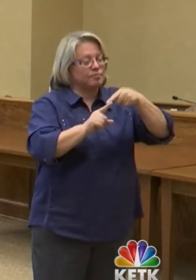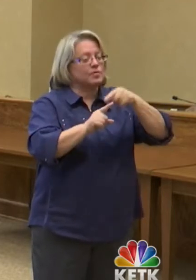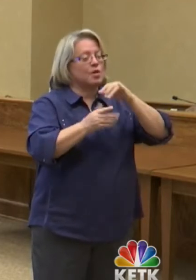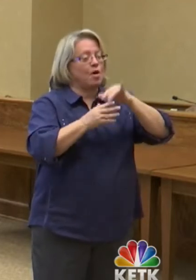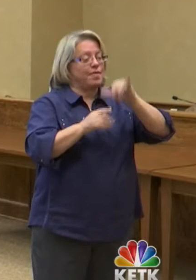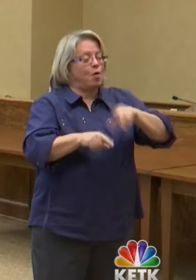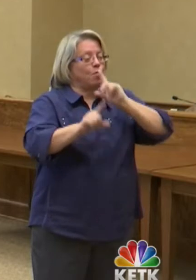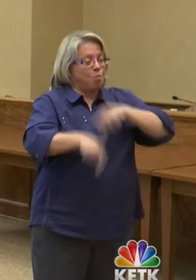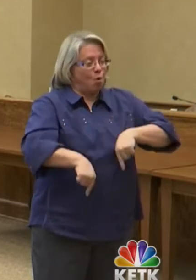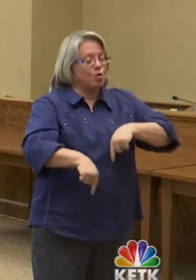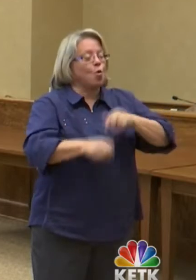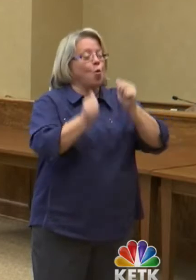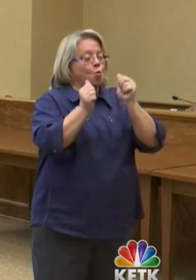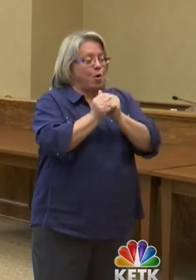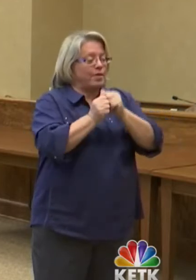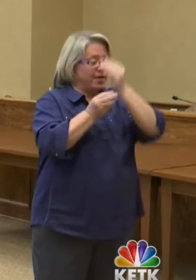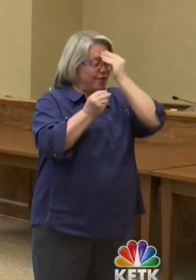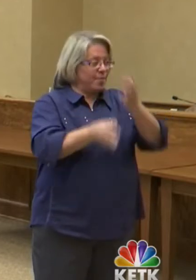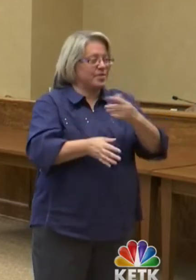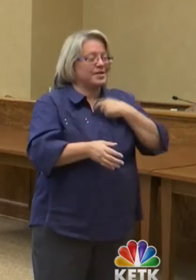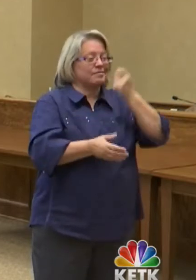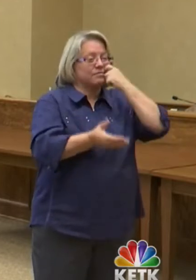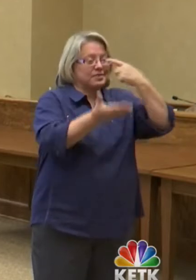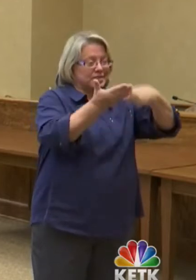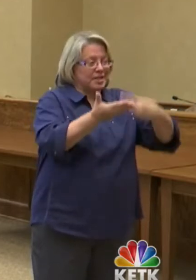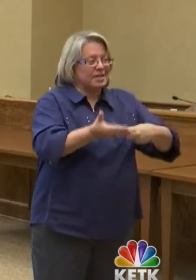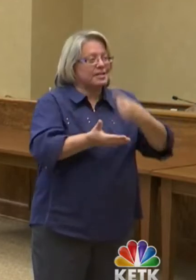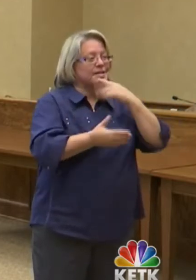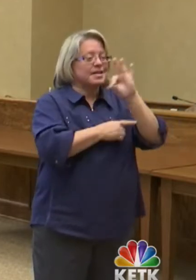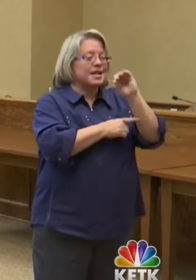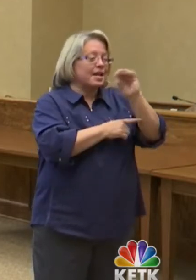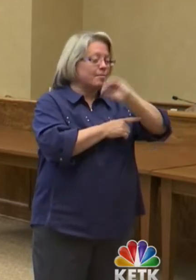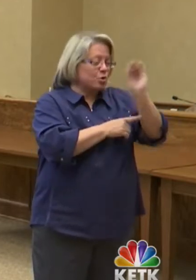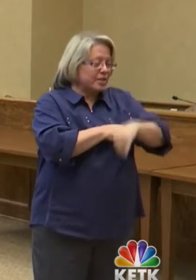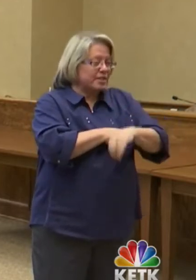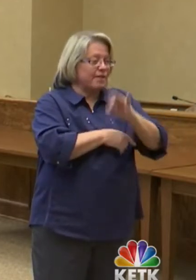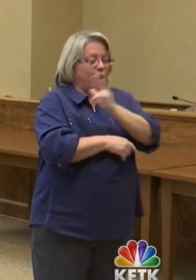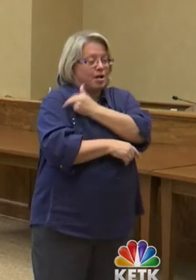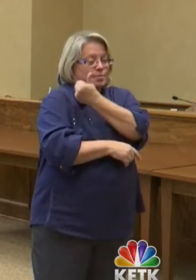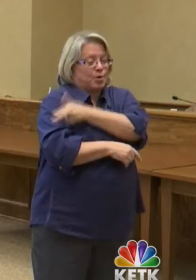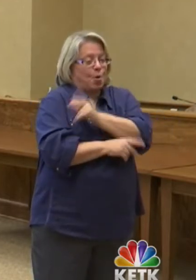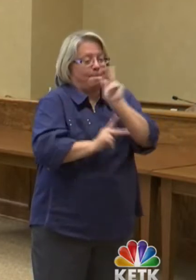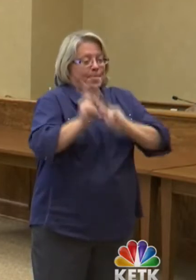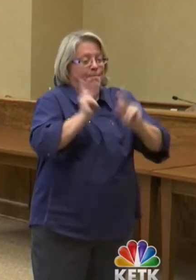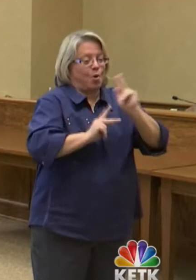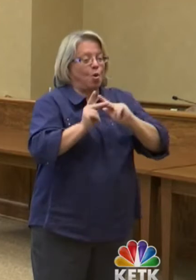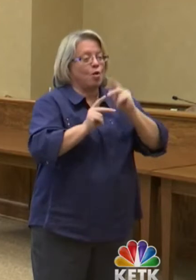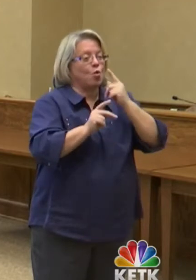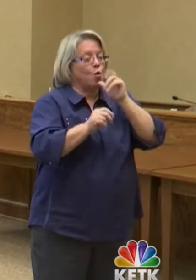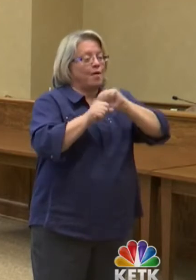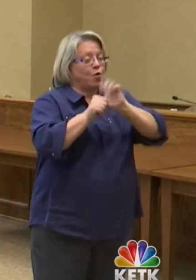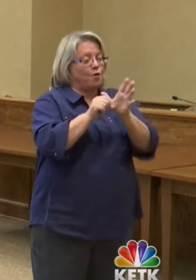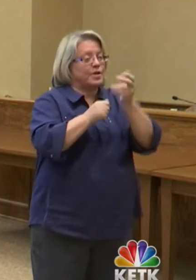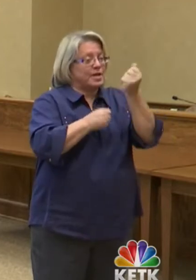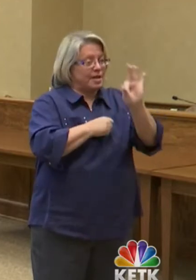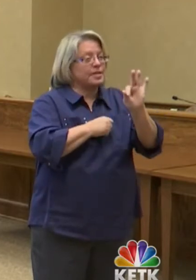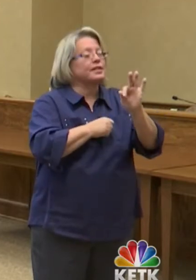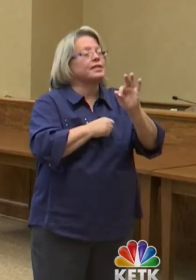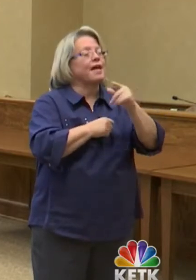OVERALL. BUT WHY SHOULD THIS 2016 STUDY WITH YOU? I SURE BECAUSE I HEARD THIS BEFORE MANY CASES ALSO WANT TO FOCUS ATTENTION ON THIS REPORT